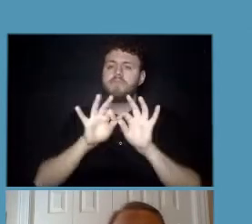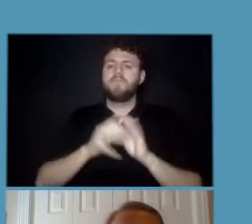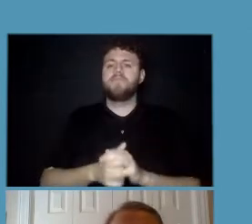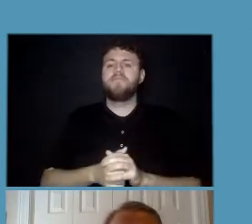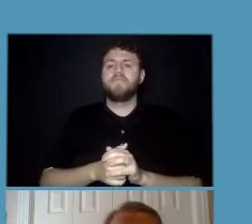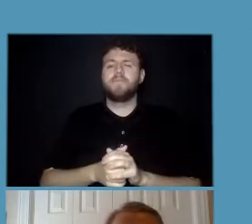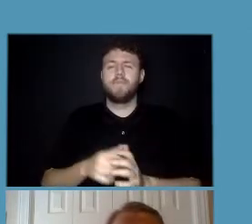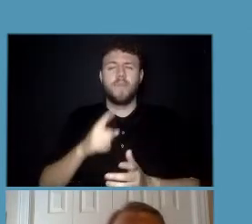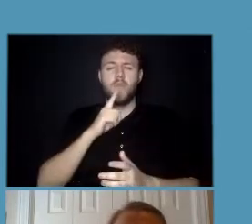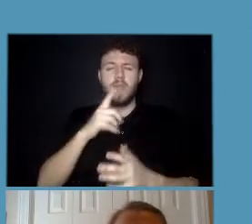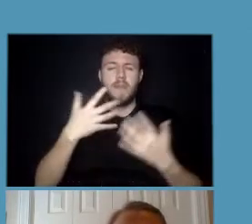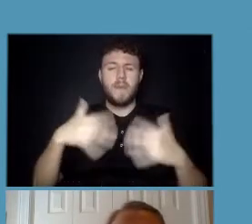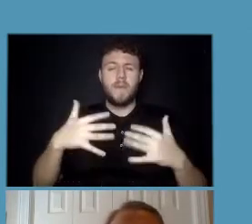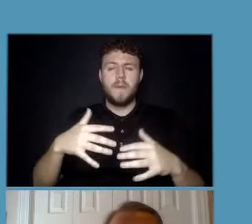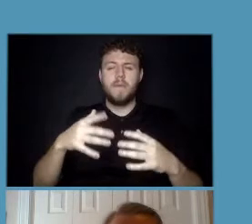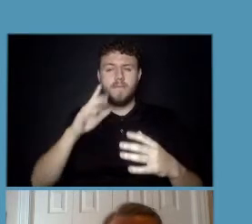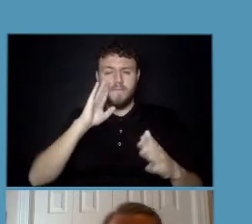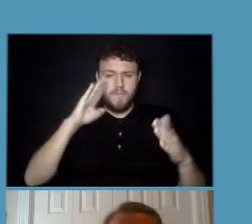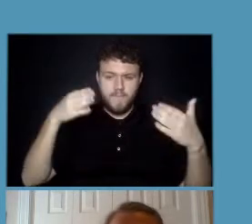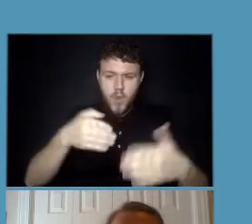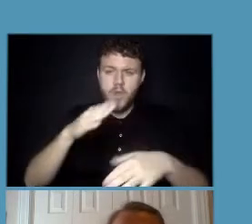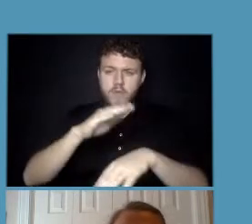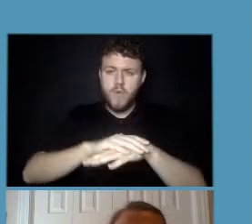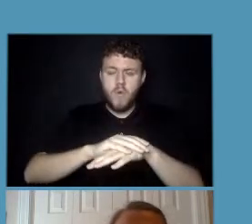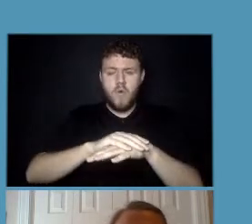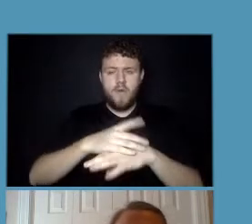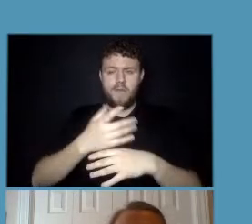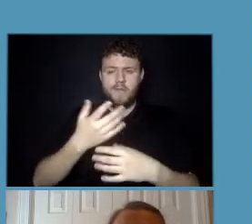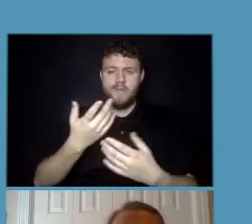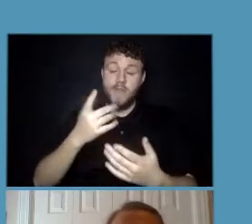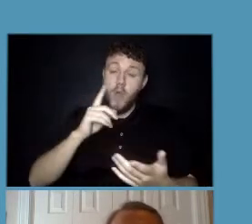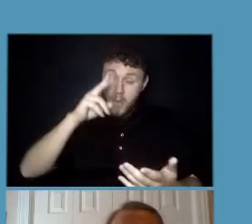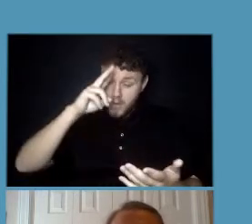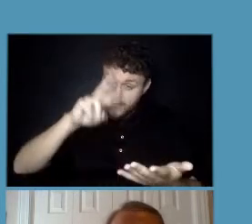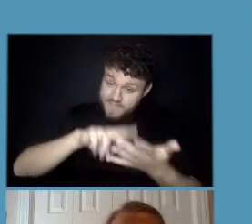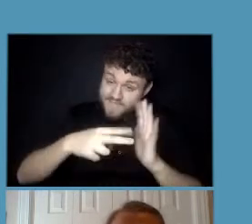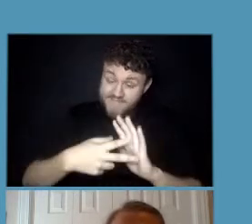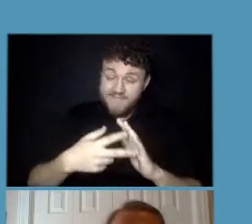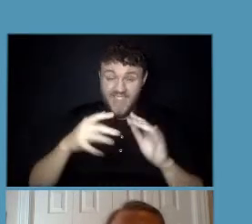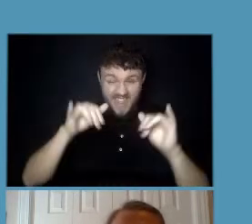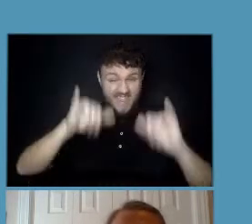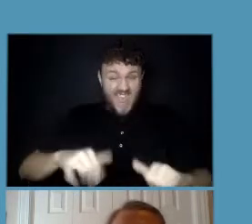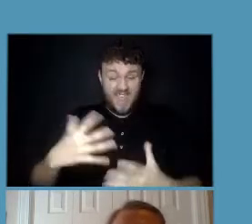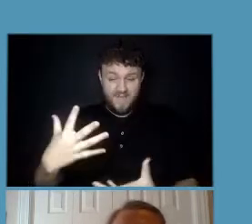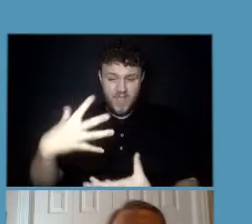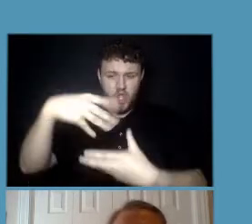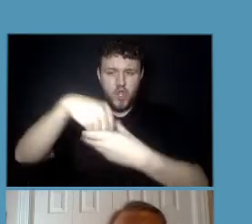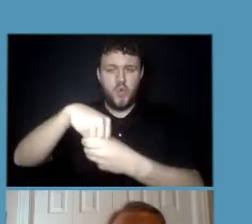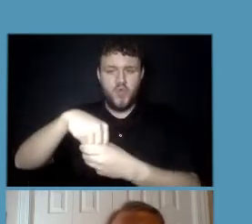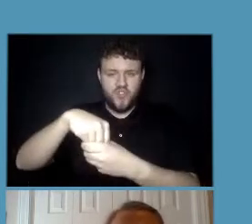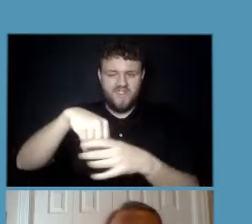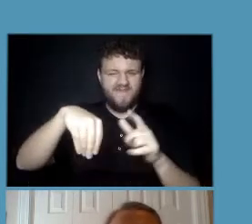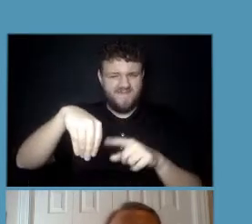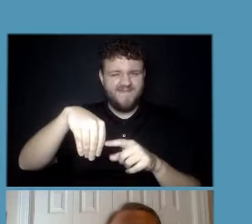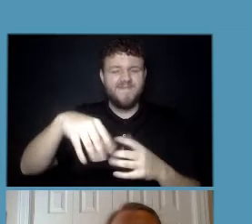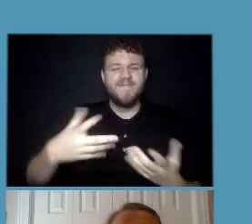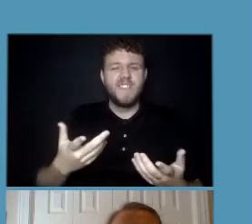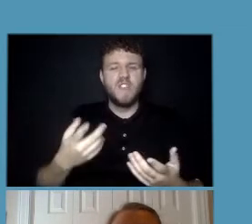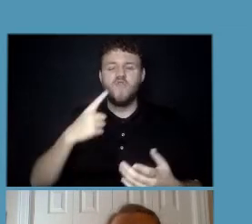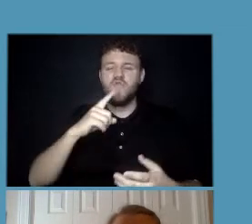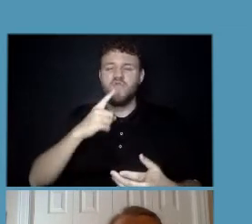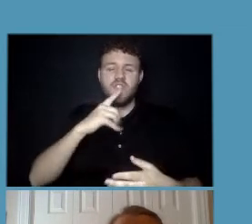to the forefront the intentional reasons of inclusion and to really share -- as best we